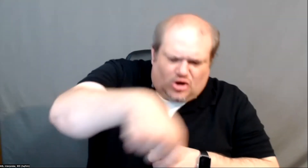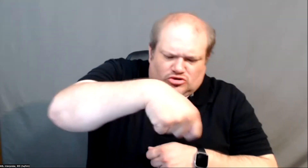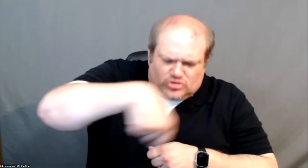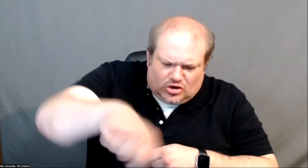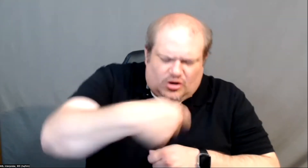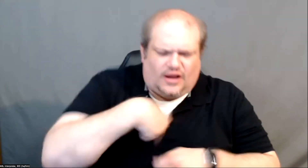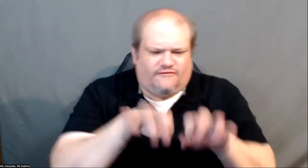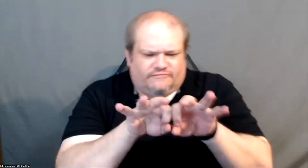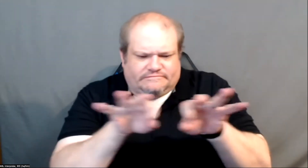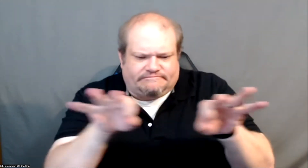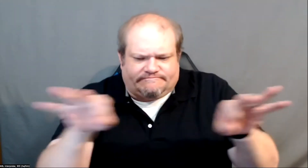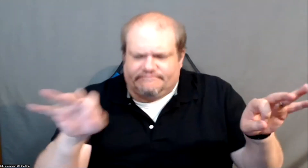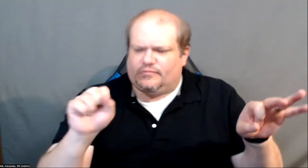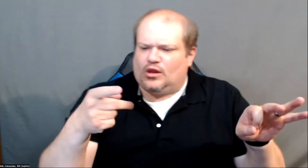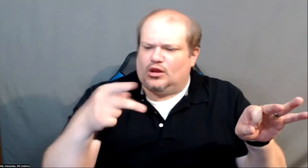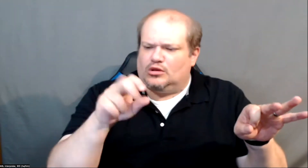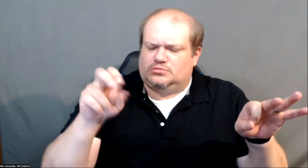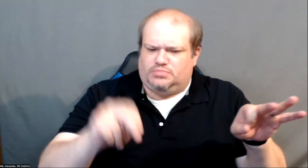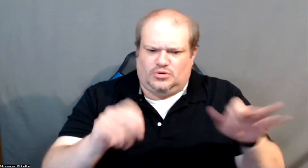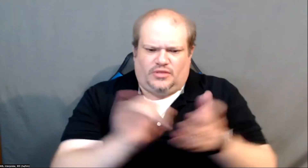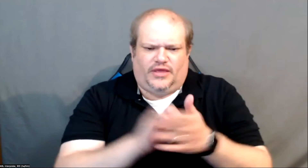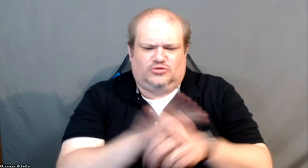plastic spoon, the one used to smack you in the head when you misbehave.